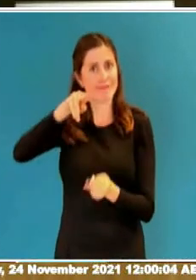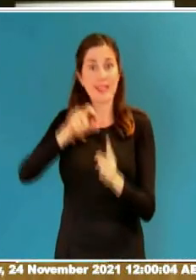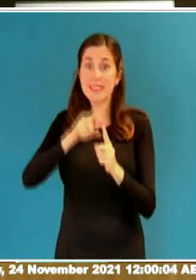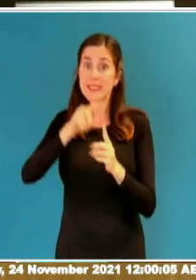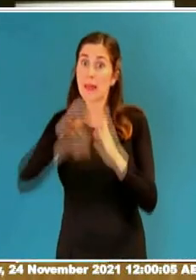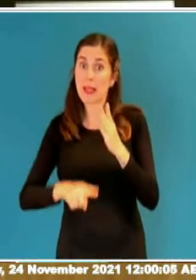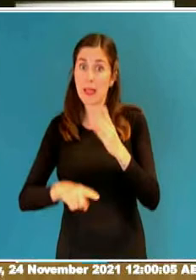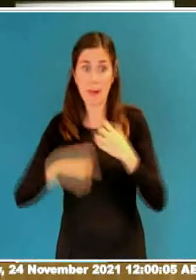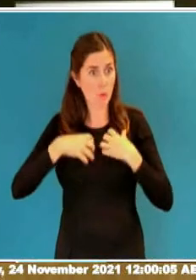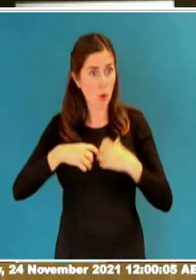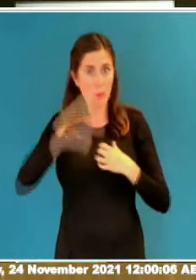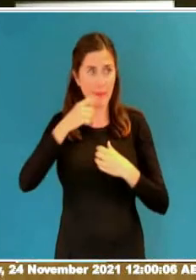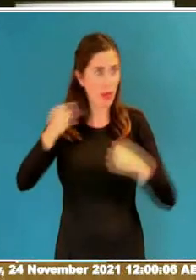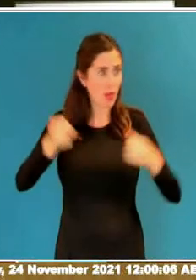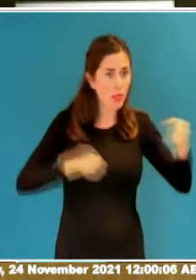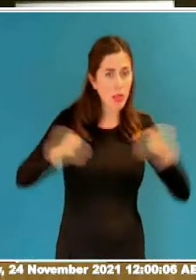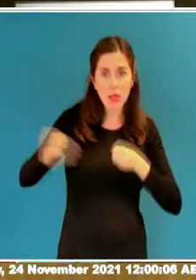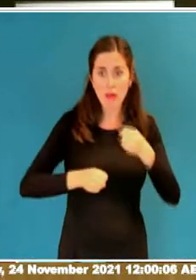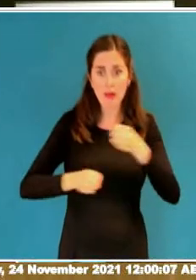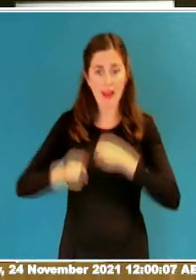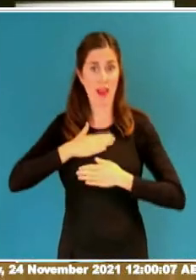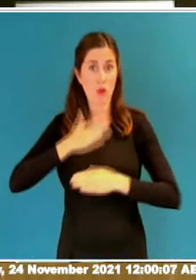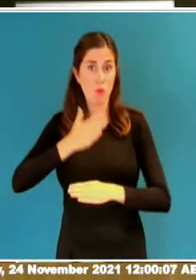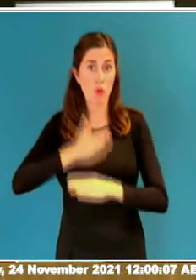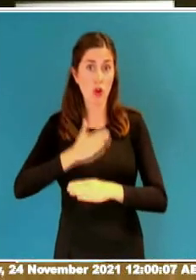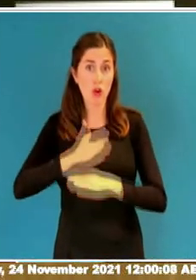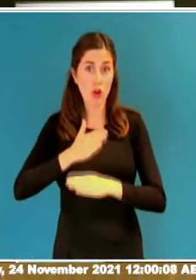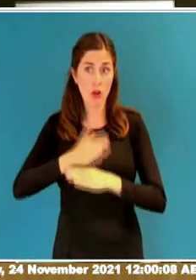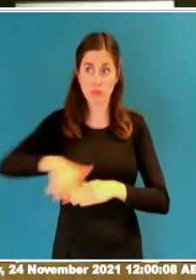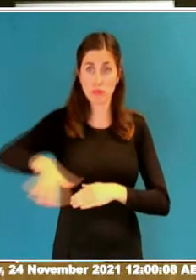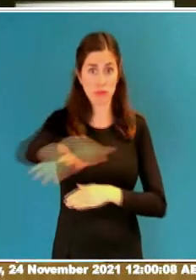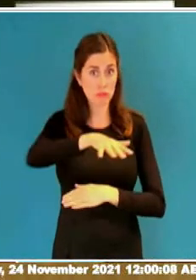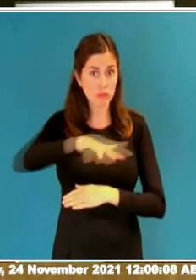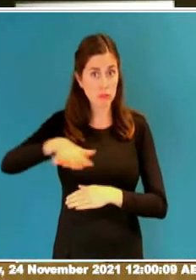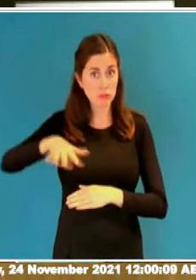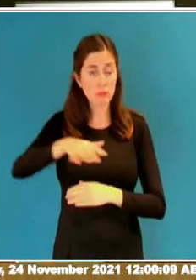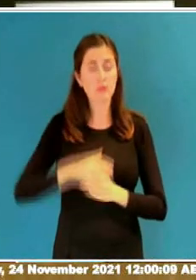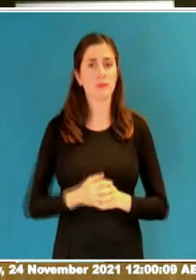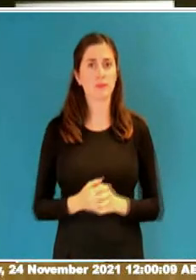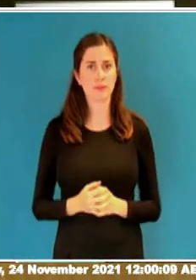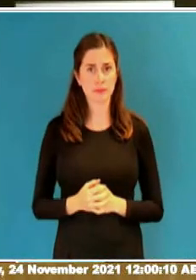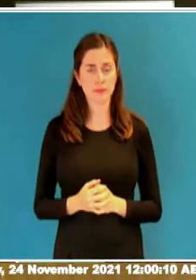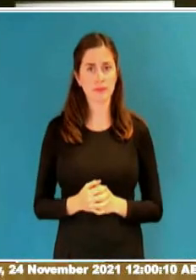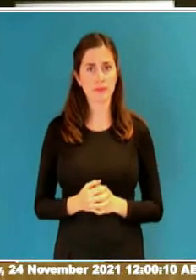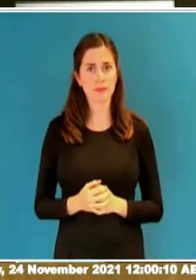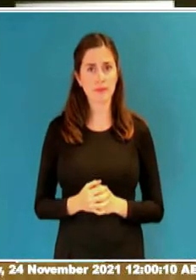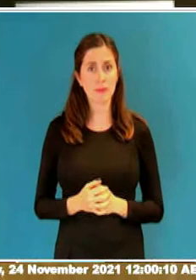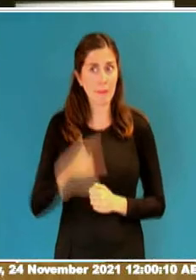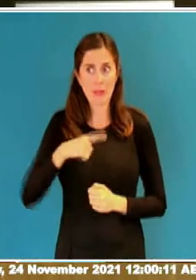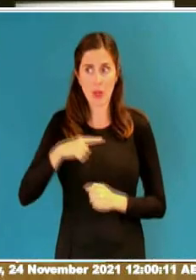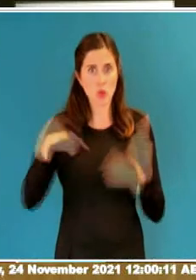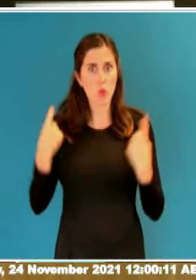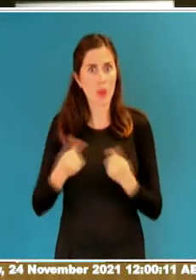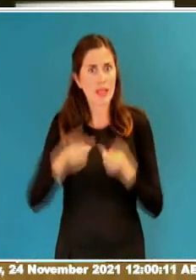workforce. That is partly a result of that increased focus but also, because as part of